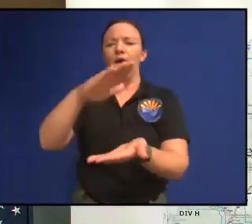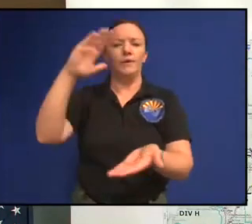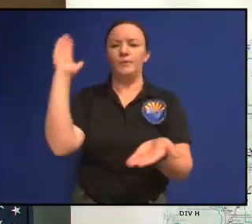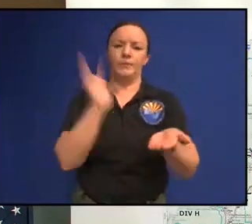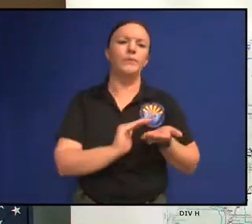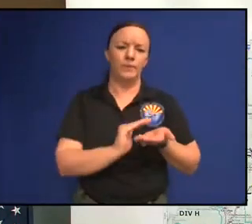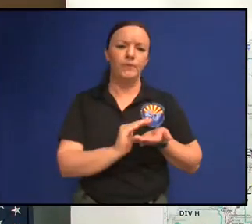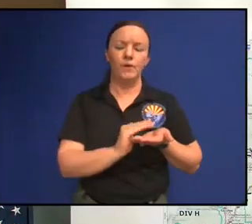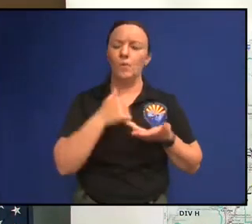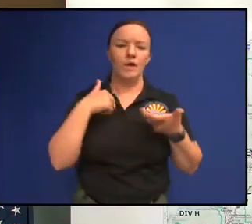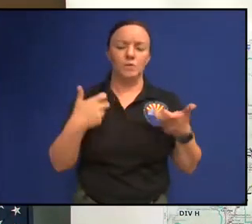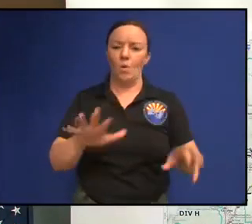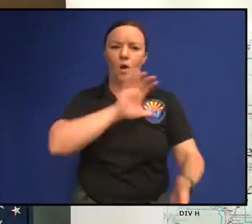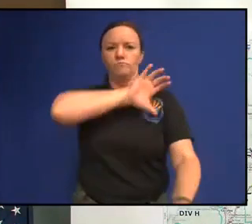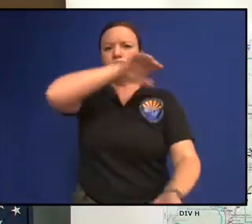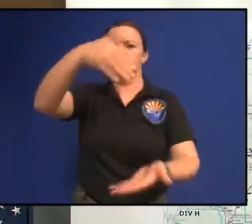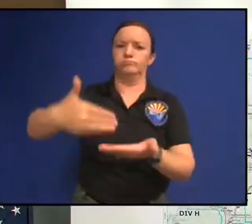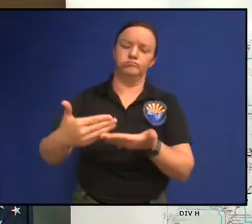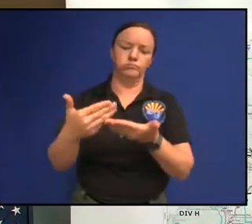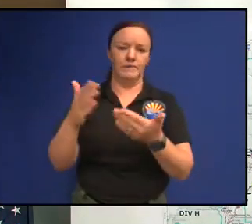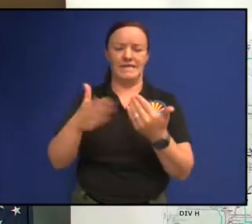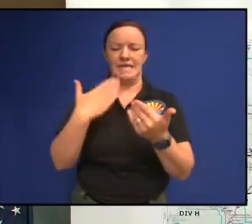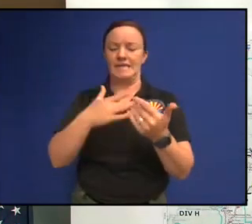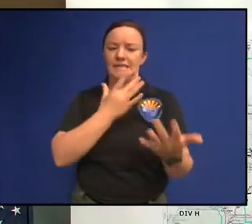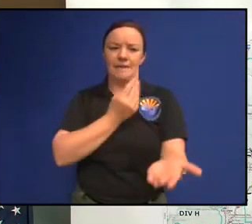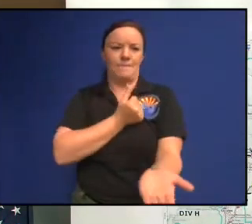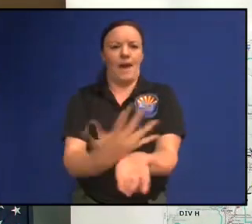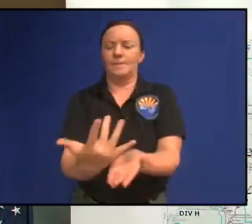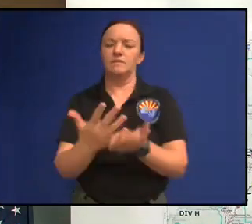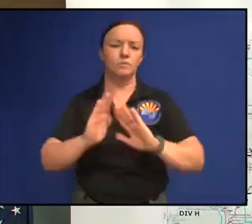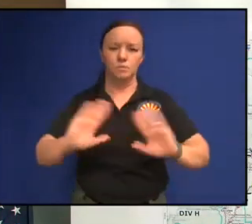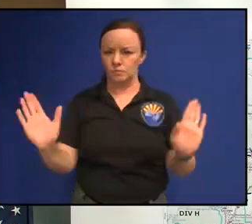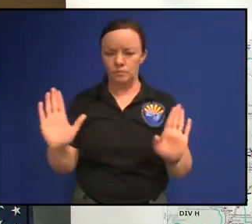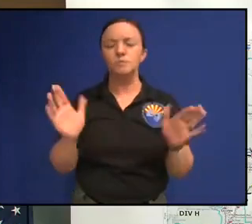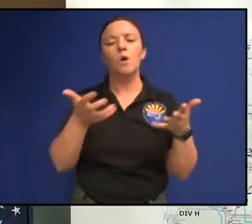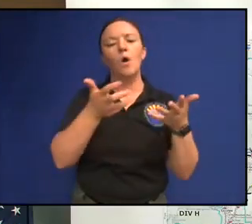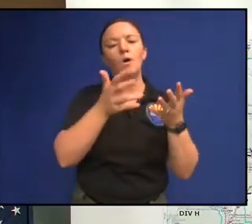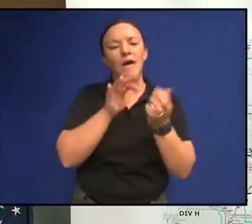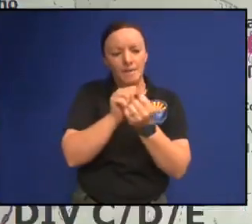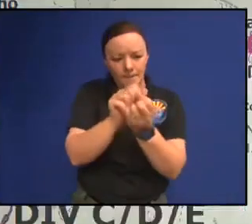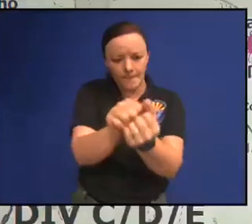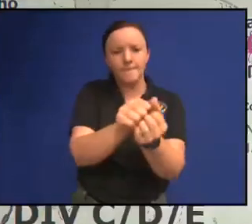SO VERY IMPORTANT WORK AND BENEFICIAL TO THE ENVIRONMENT AS WELL AS WE SPREAD IT BACK OUT.